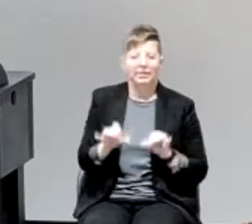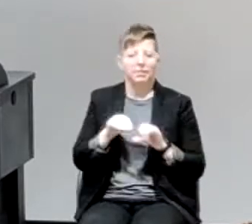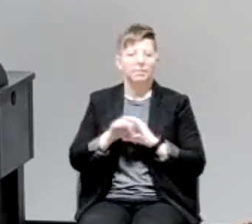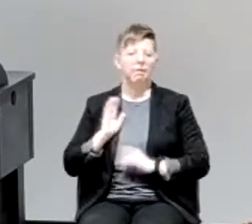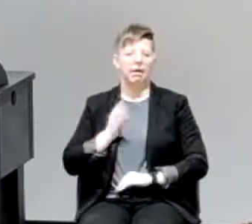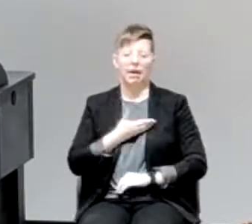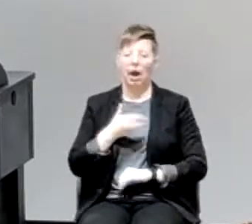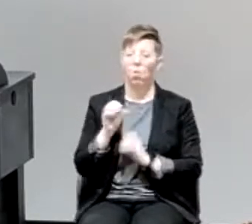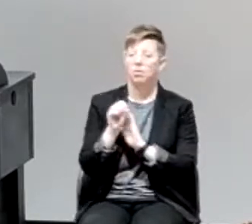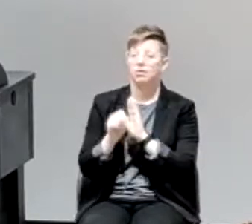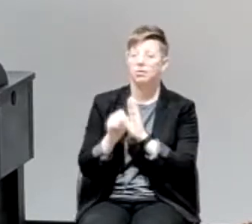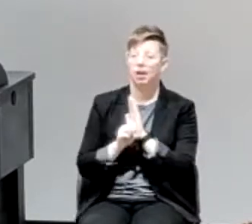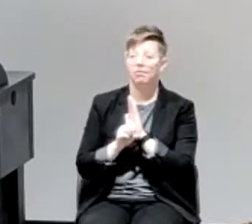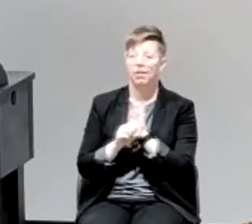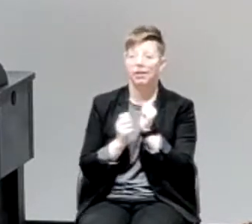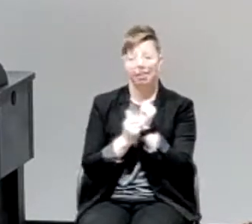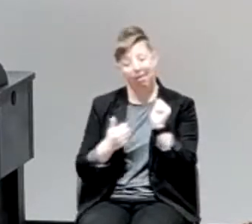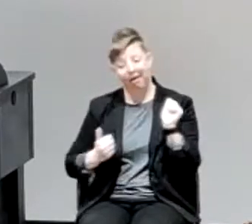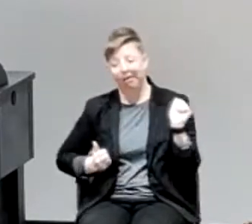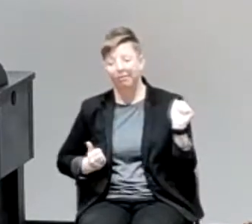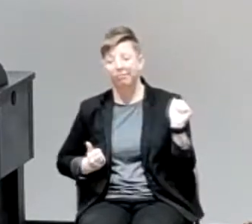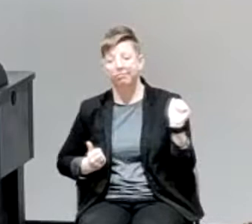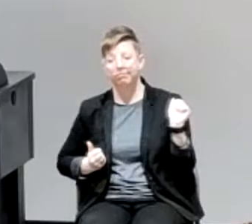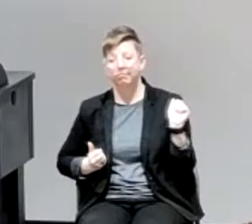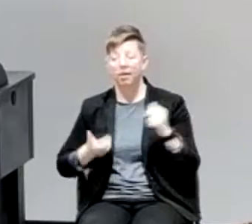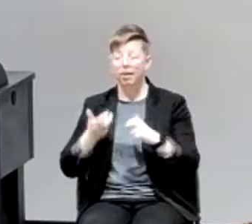American group much of folks possible. Welcome home. So that's who we are.